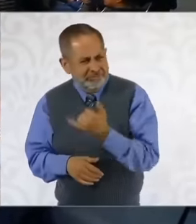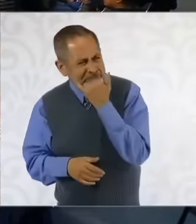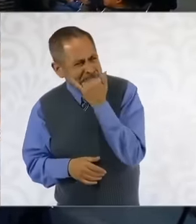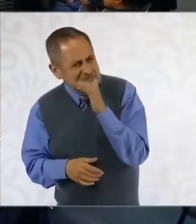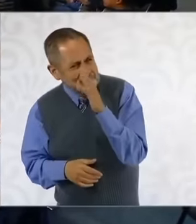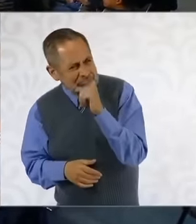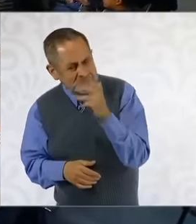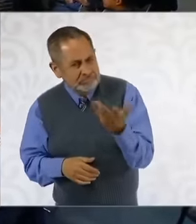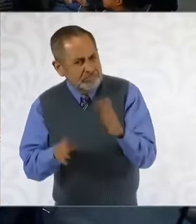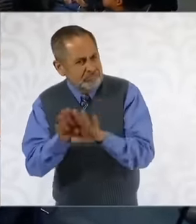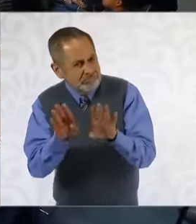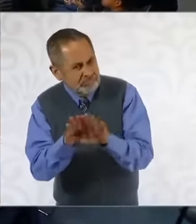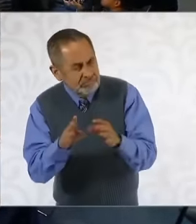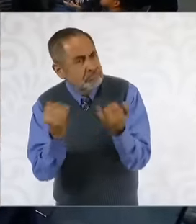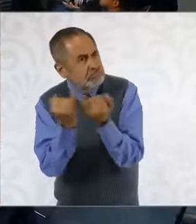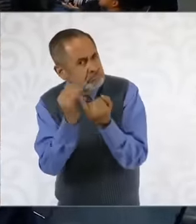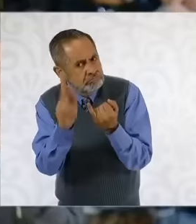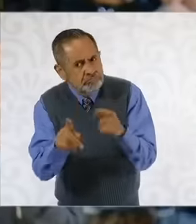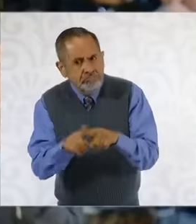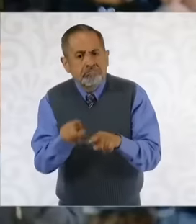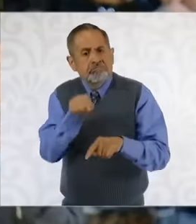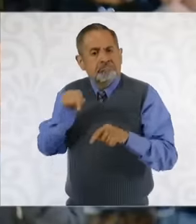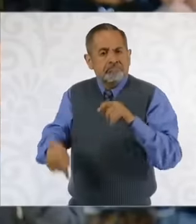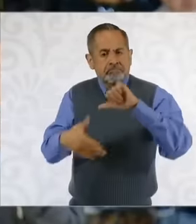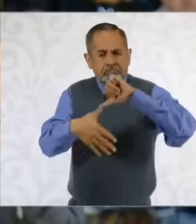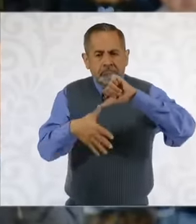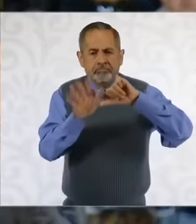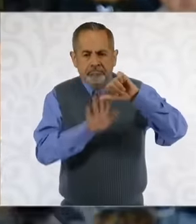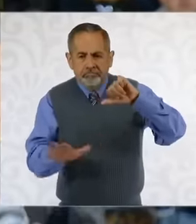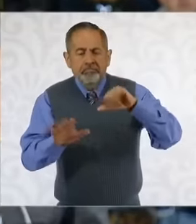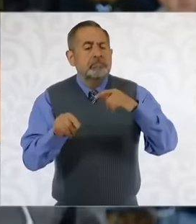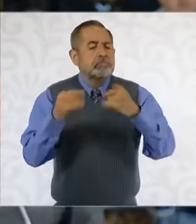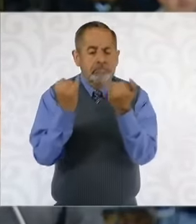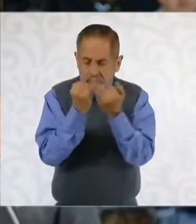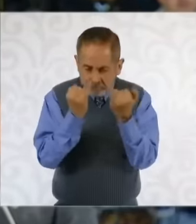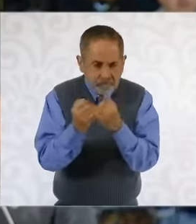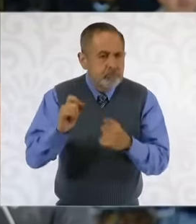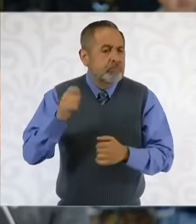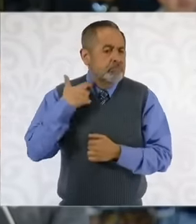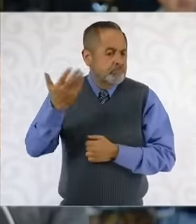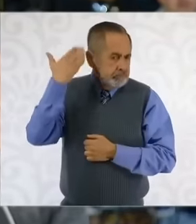president because the strategist of Bolsonaro's victory in some forum He has already met